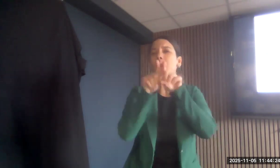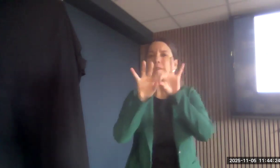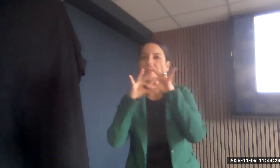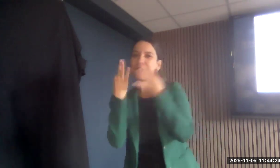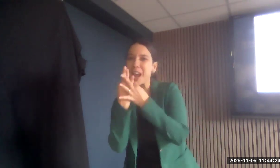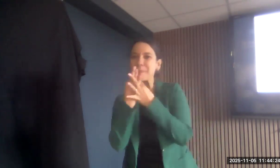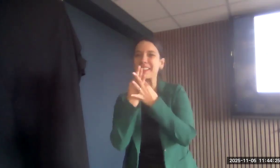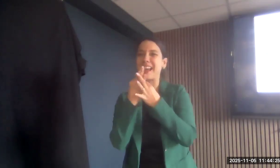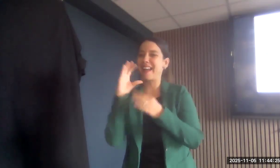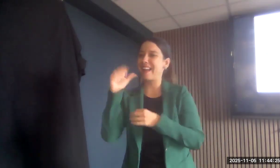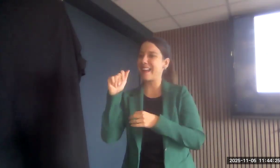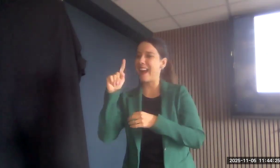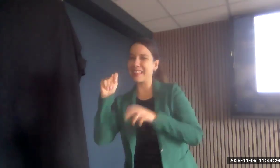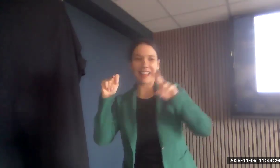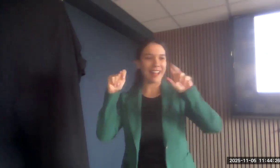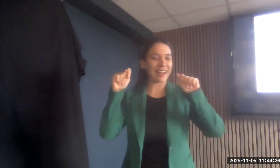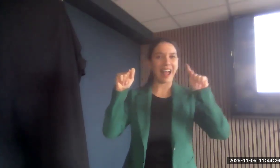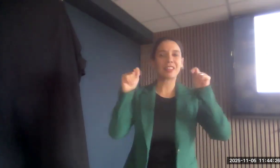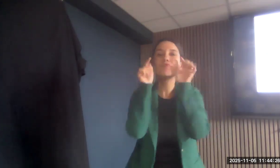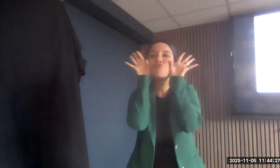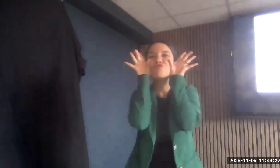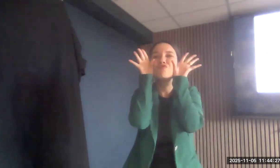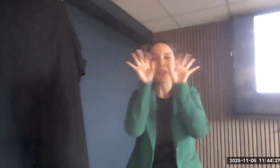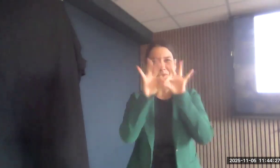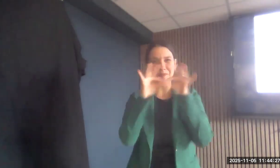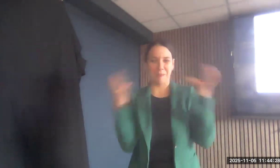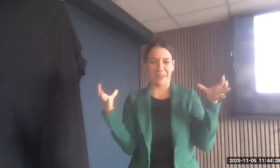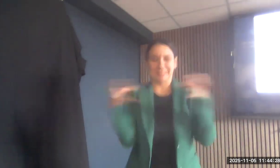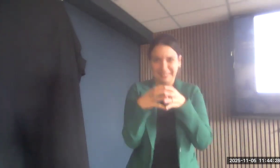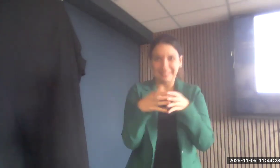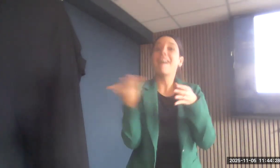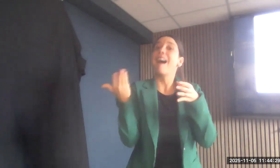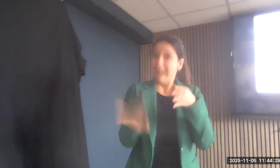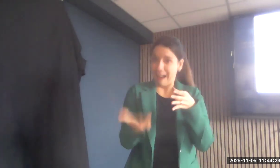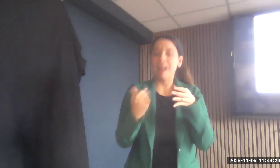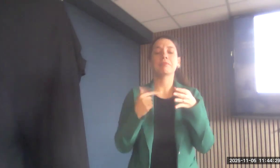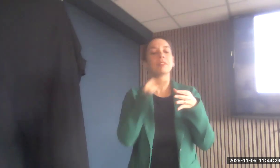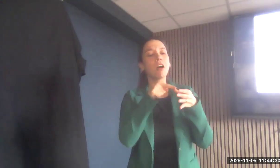And we see there is an animal cat, so the same family, animal, cats and rats, similar.